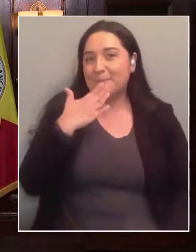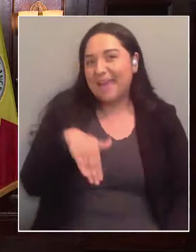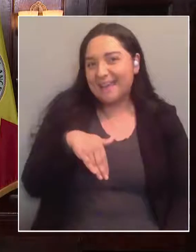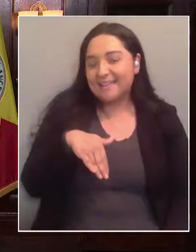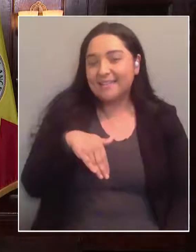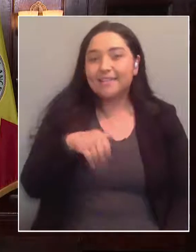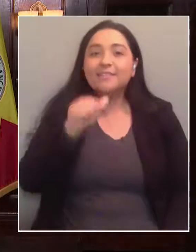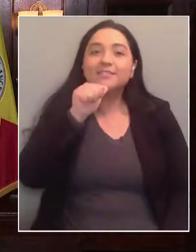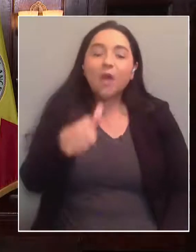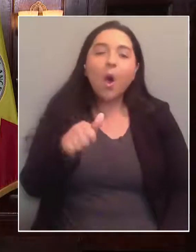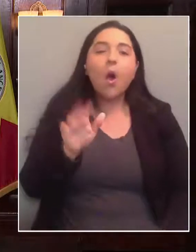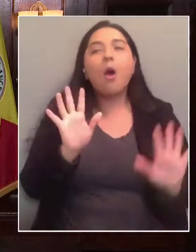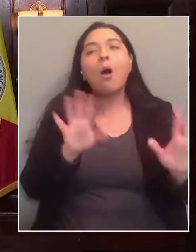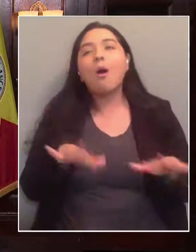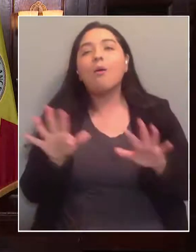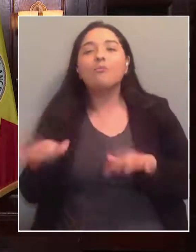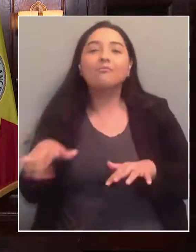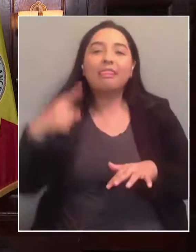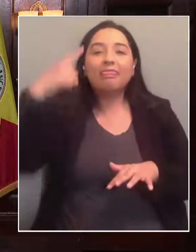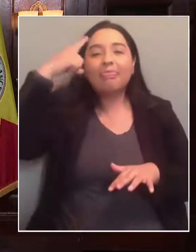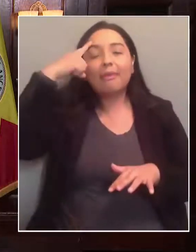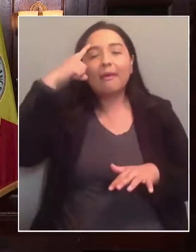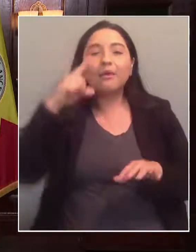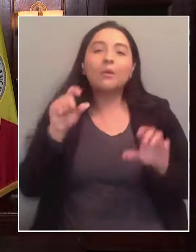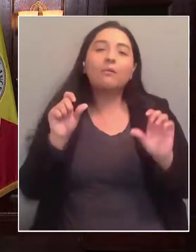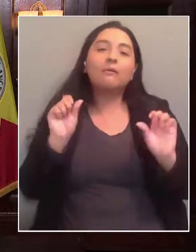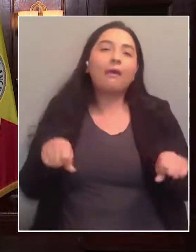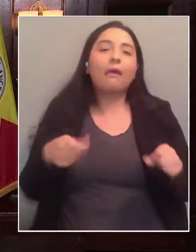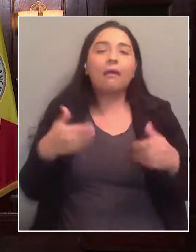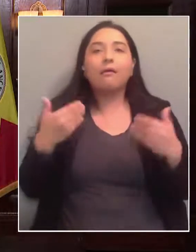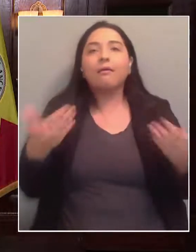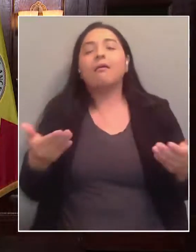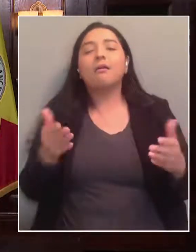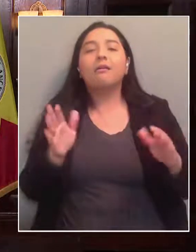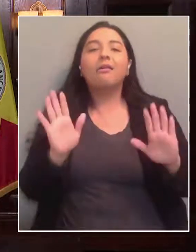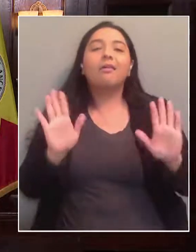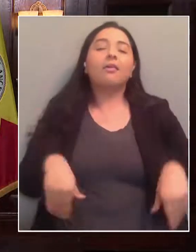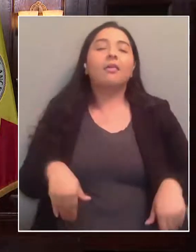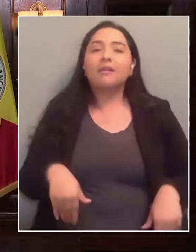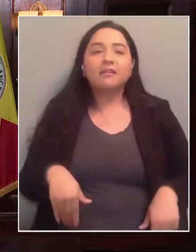DON'T THINKS THAT YOU CAN BE EXHAUSTED, THAT'S WHEN THE VIRUS PRAYS ON US AND SOMEBODY